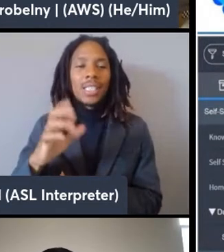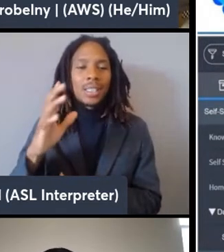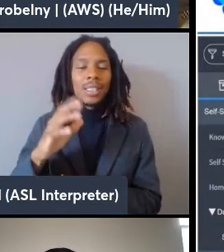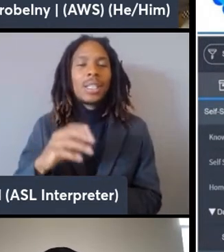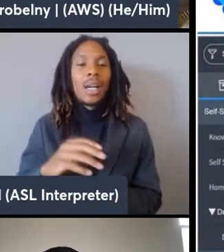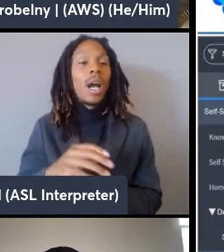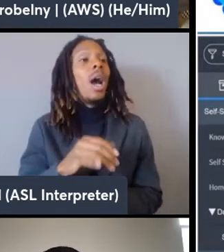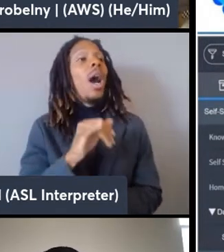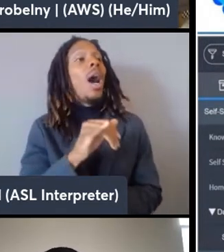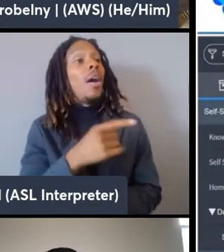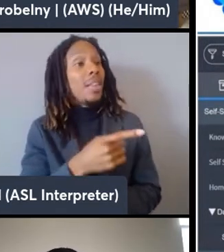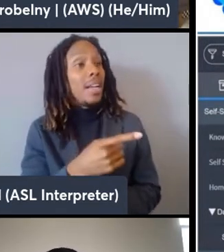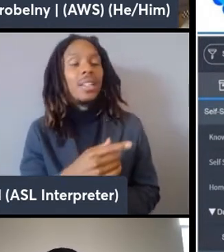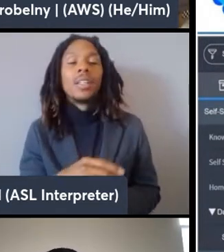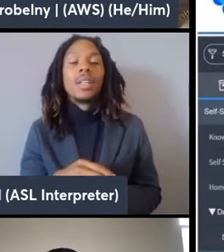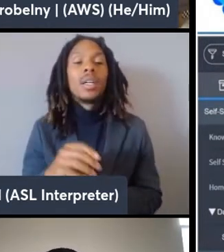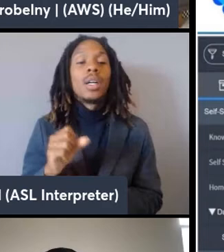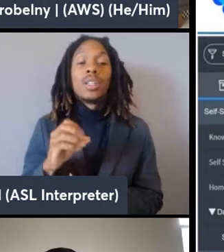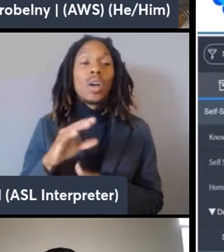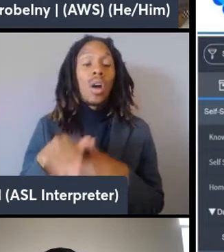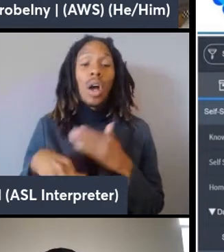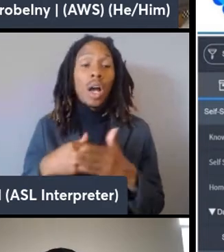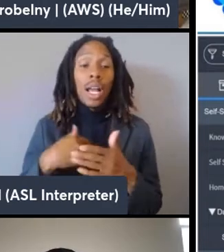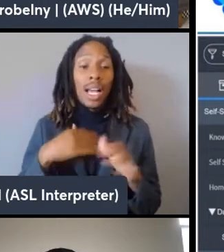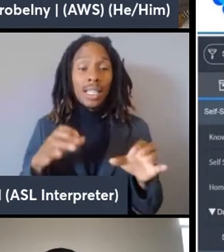All I did was I copied the code